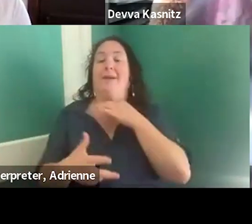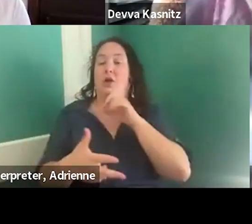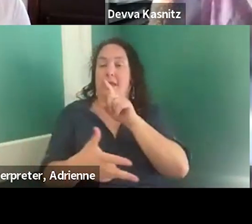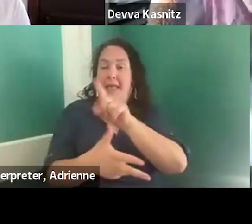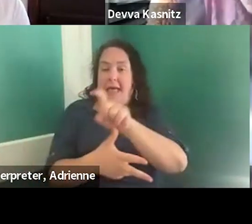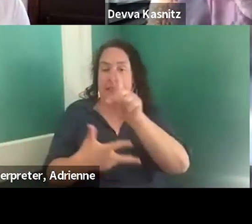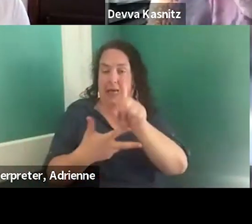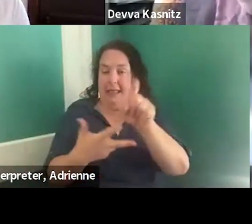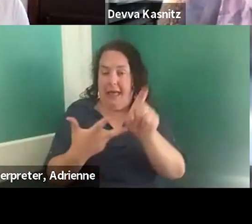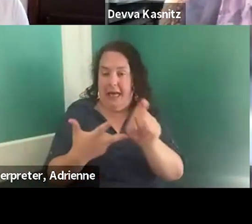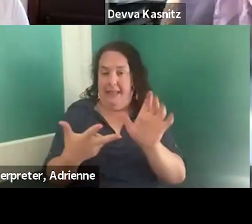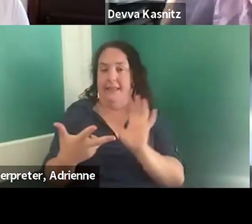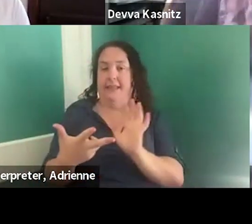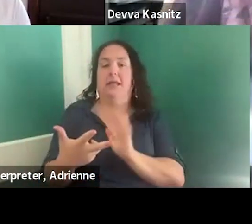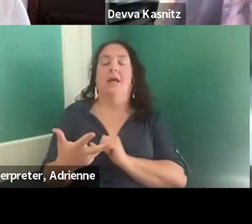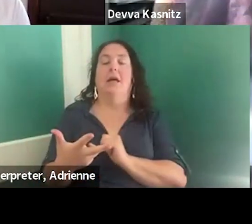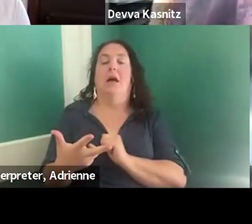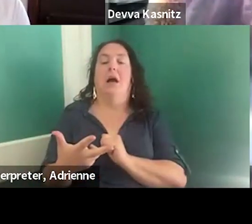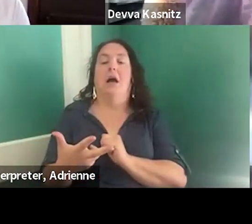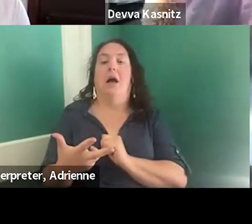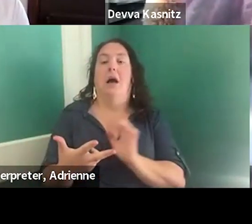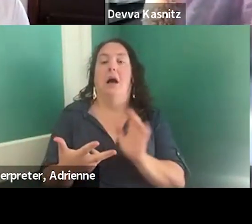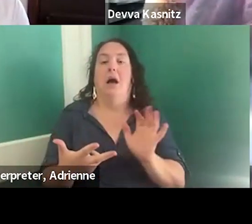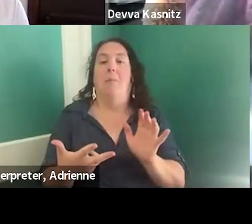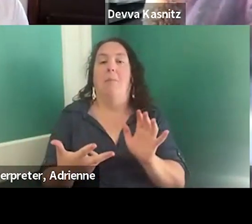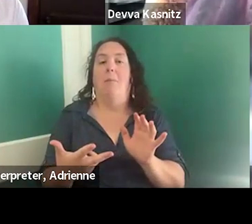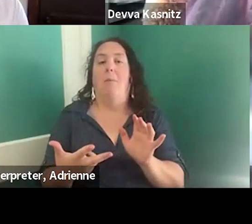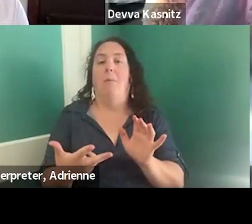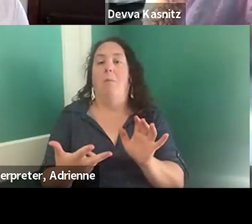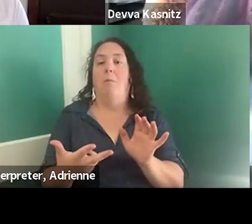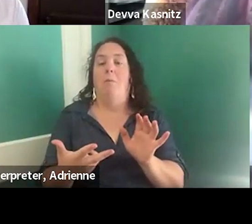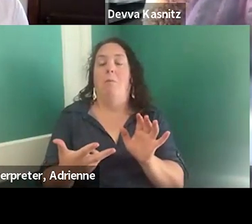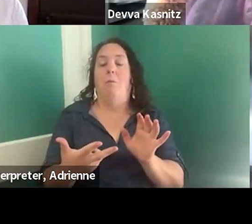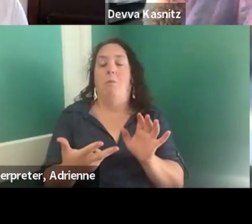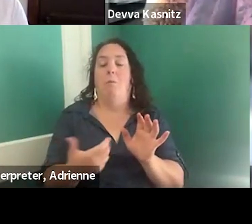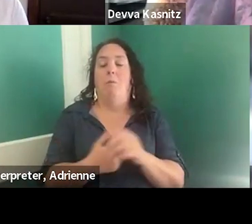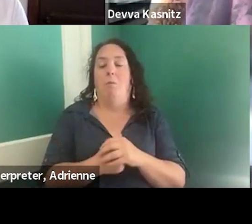as well, which is, what do you wish non-disabled folks